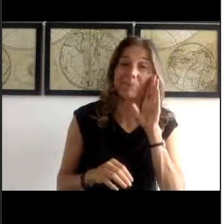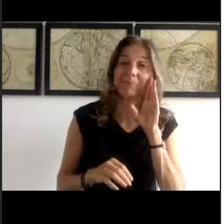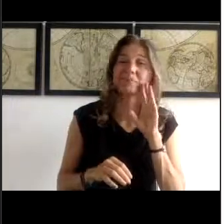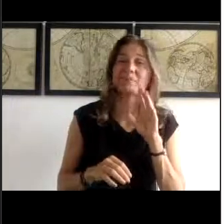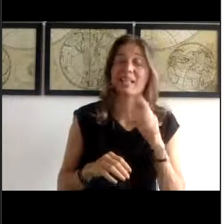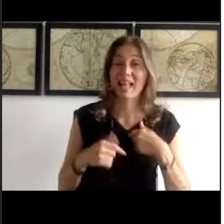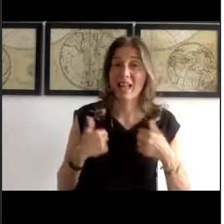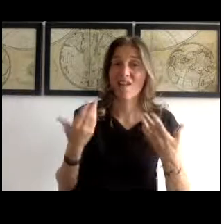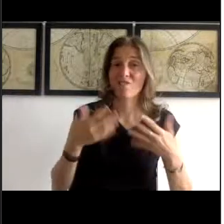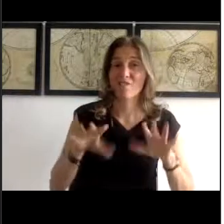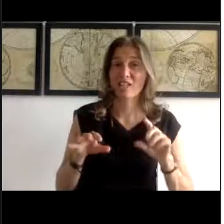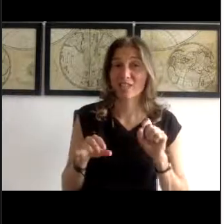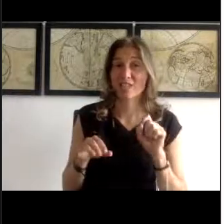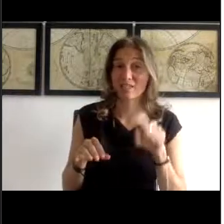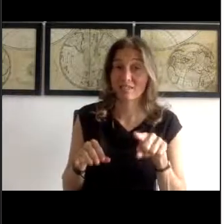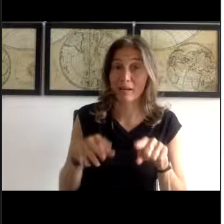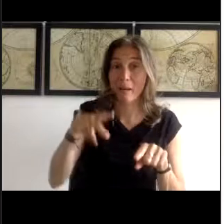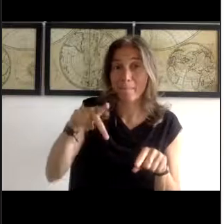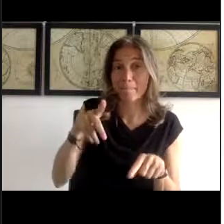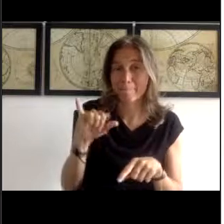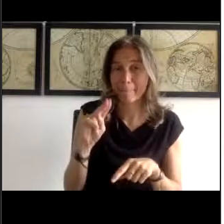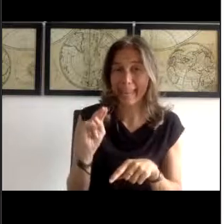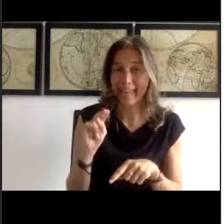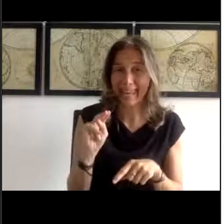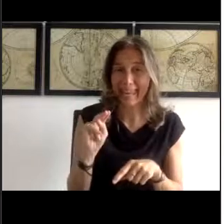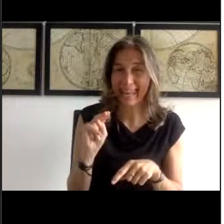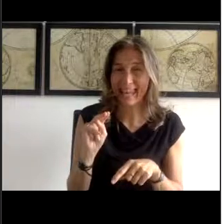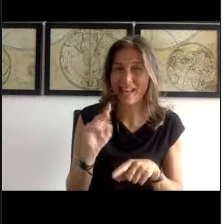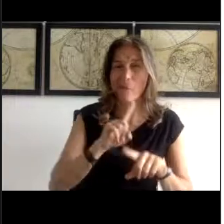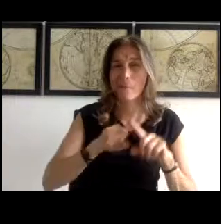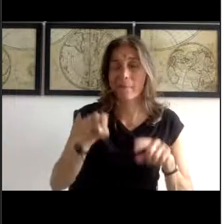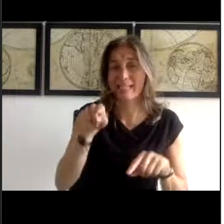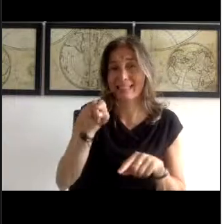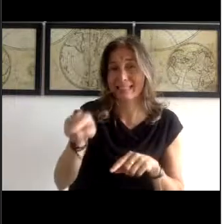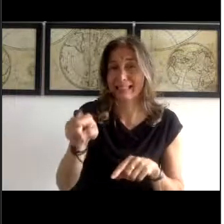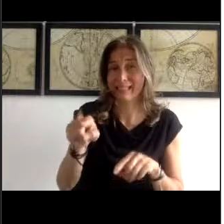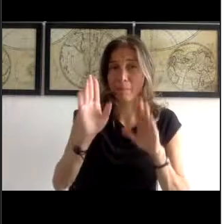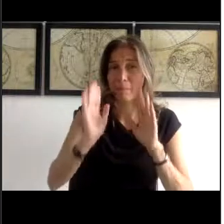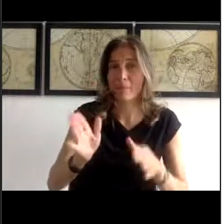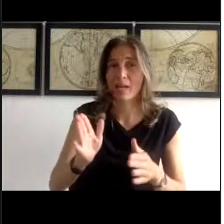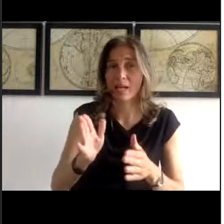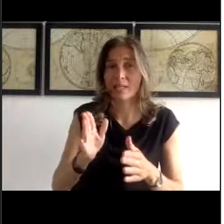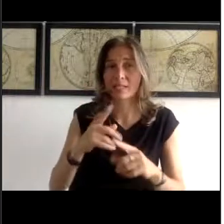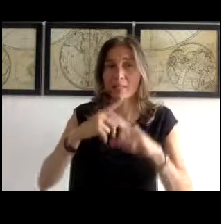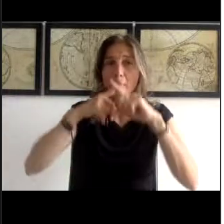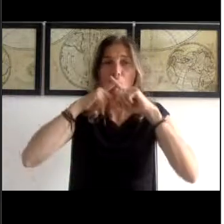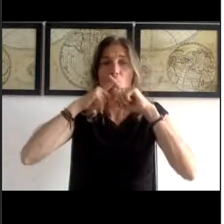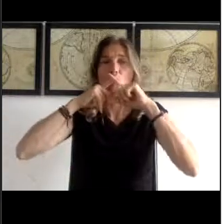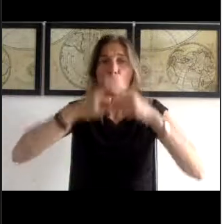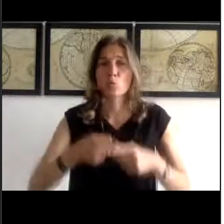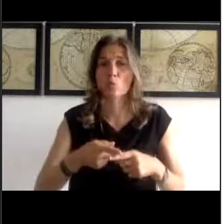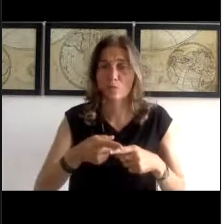Both the university itself and myself had to work hard to make the experience a success.